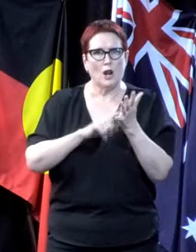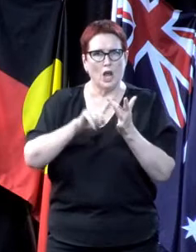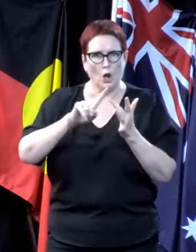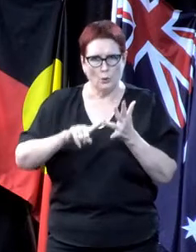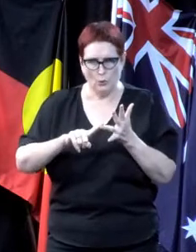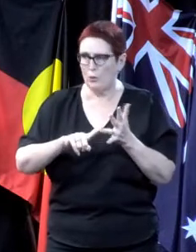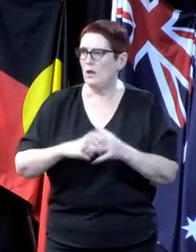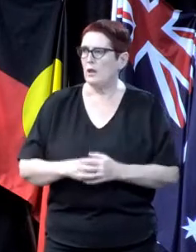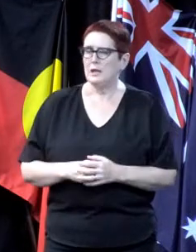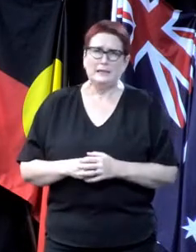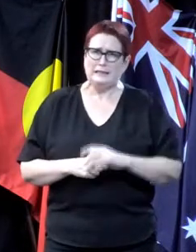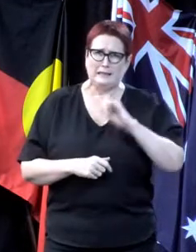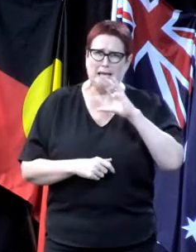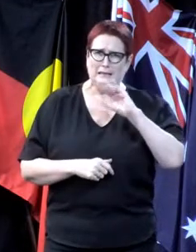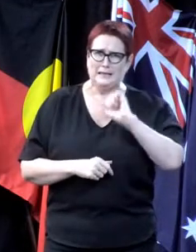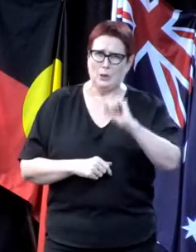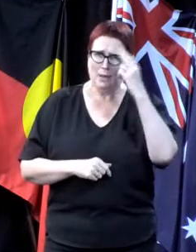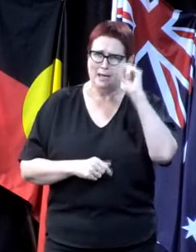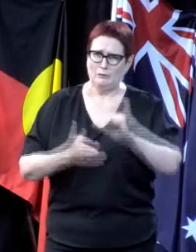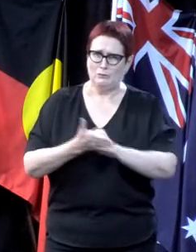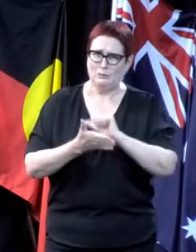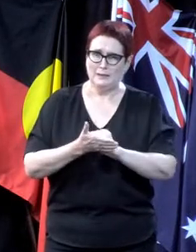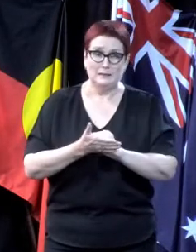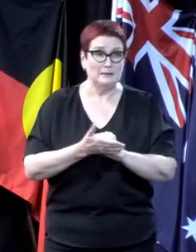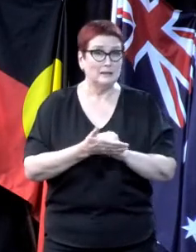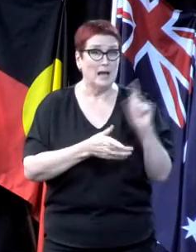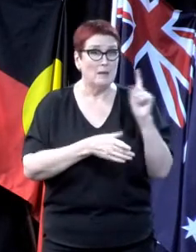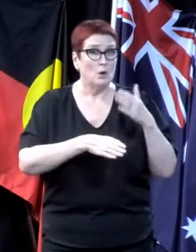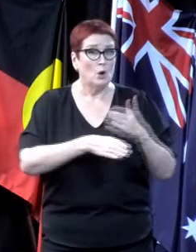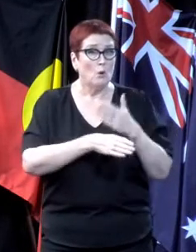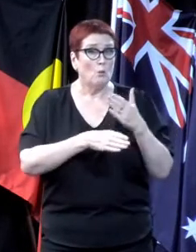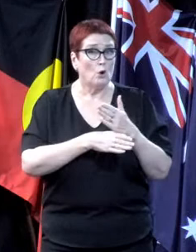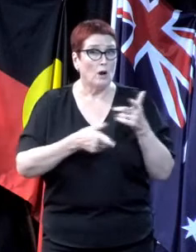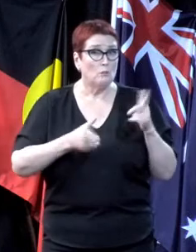You are currently employed as the principal of Ingham State High School. That’s correct. DR MELLIFONT: Okay.